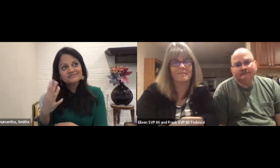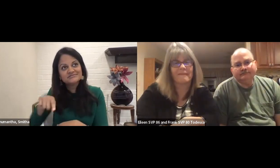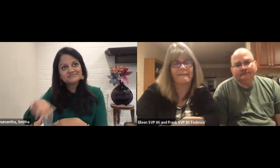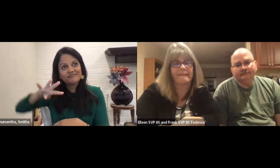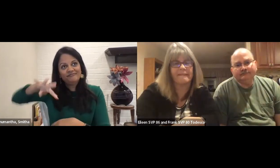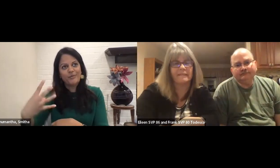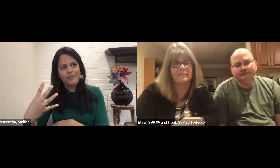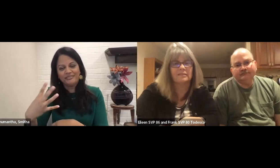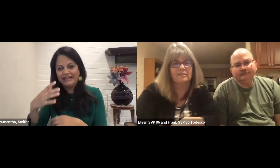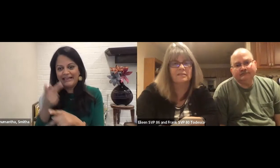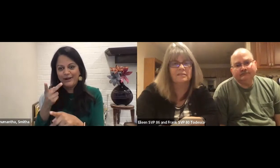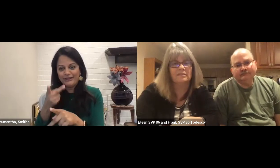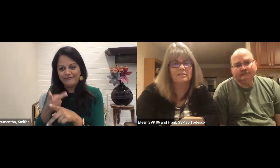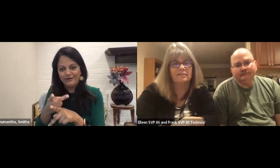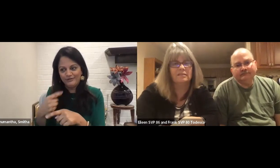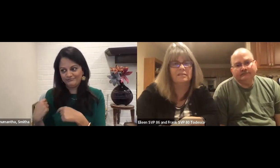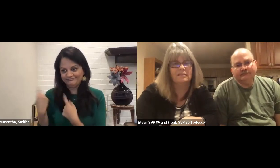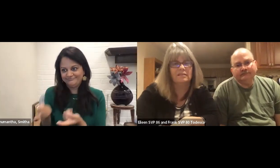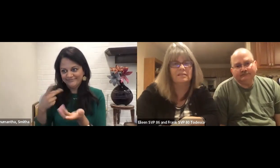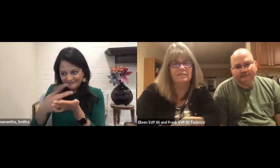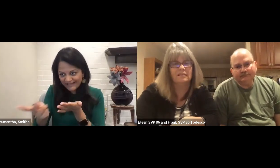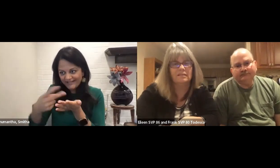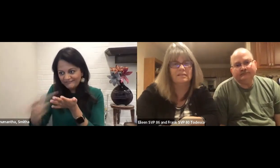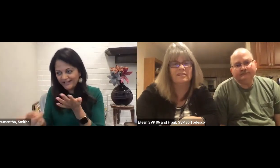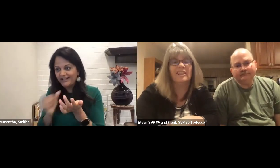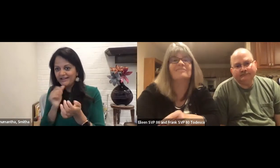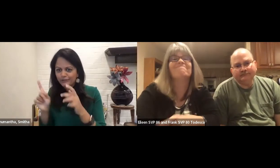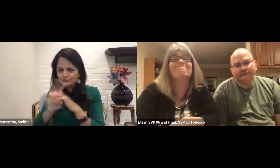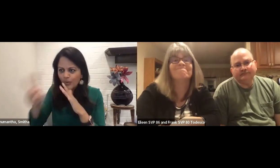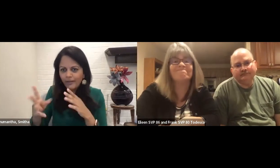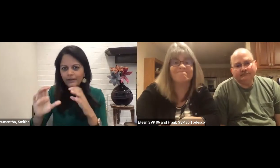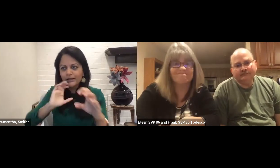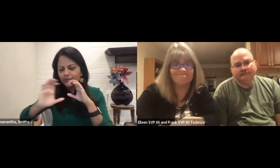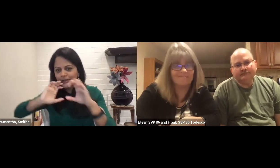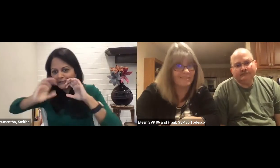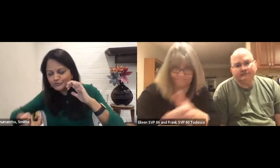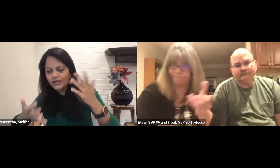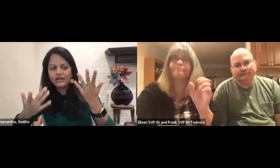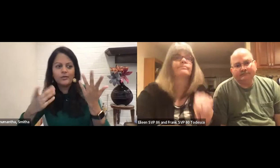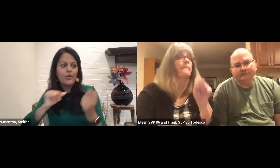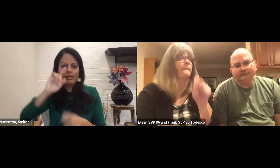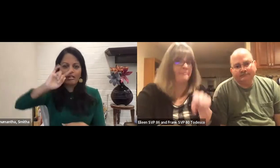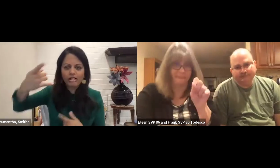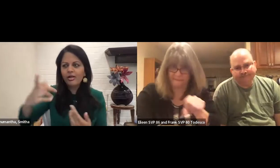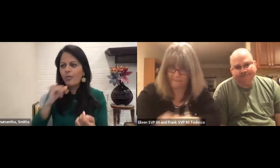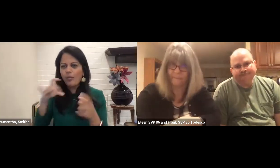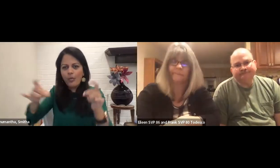Oh, I understand completely. I think we are on our-- let's see--fourth caregiver. You know, someone would show up.